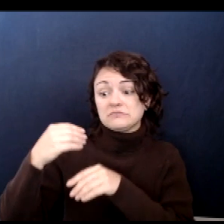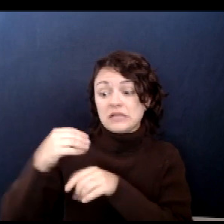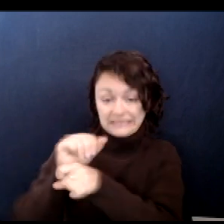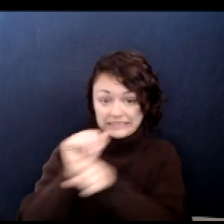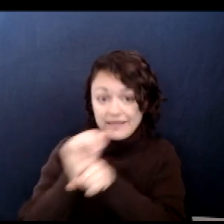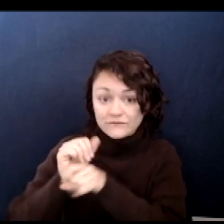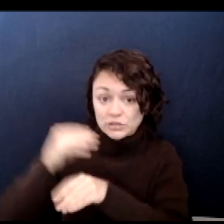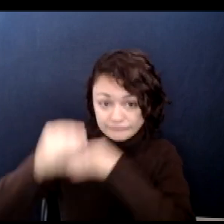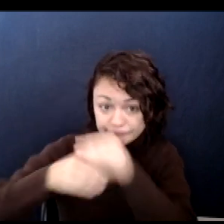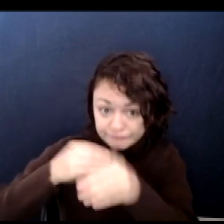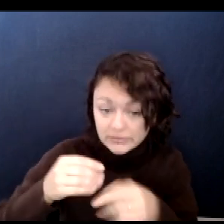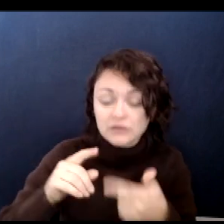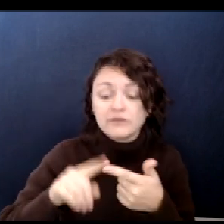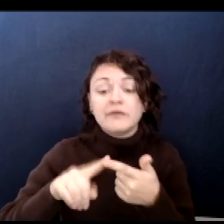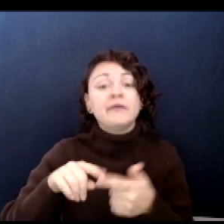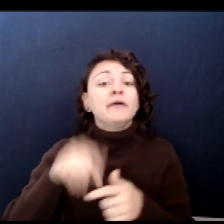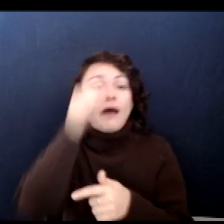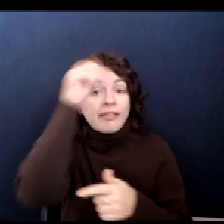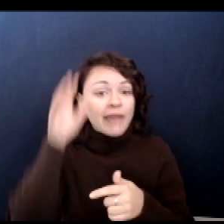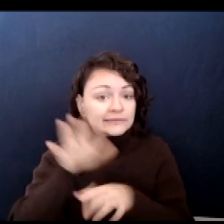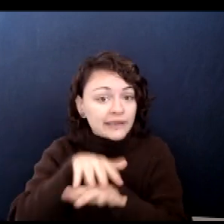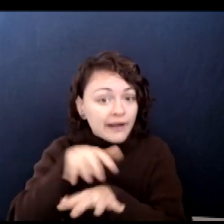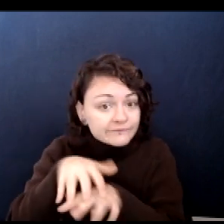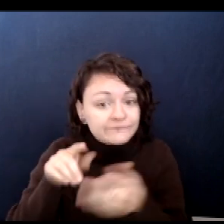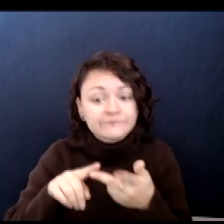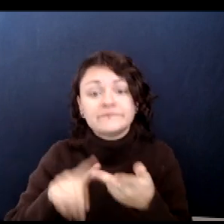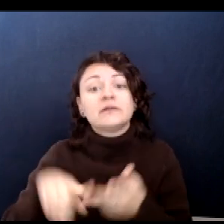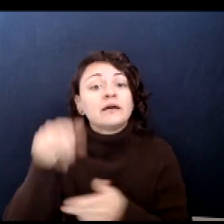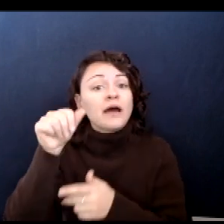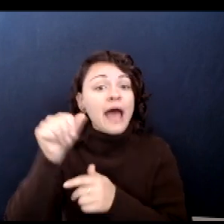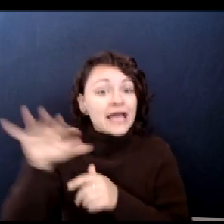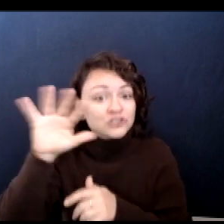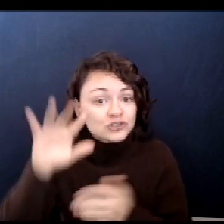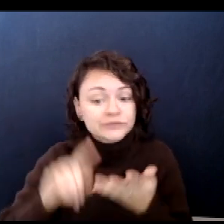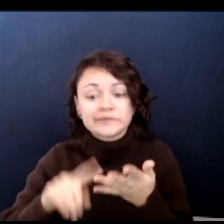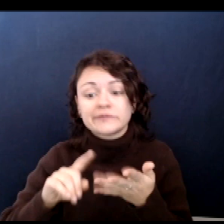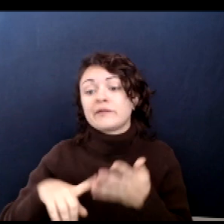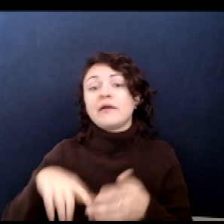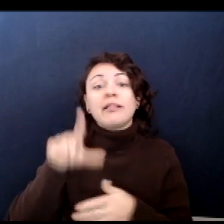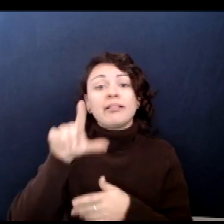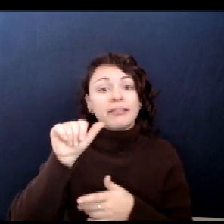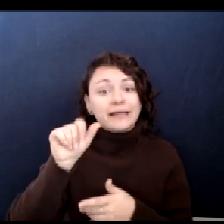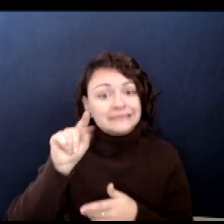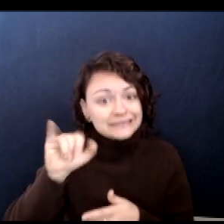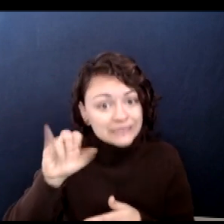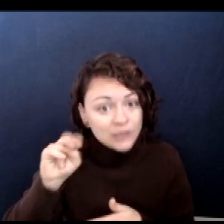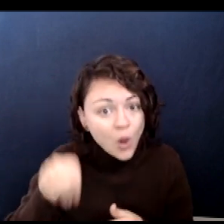Alaskan native, three, Asian, two, Hispanic Latino, one person who was Middle Eastern,